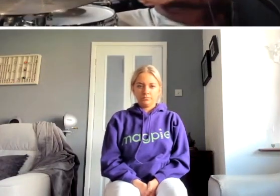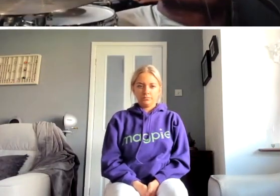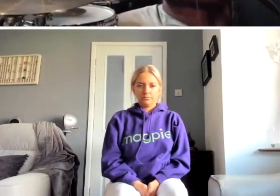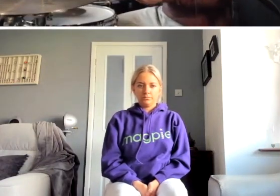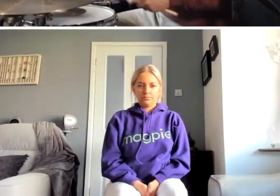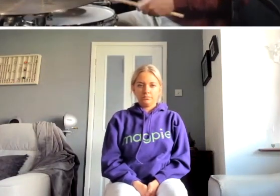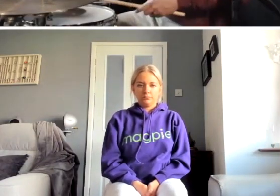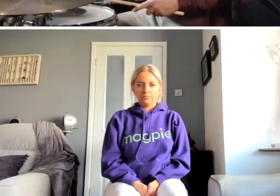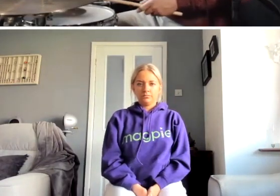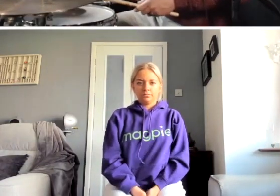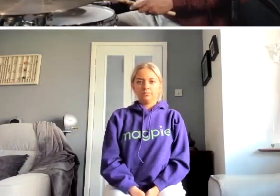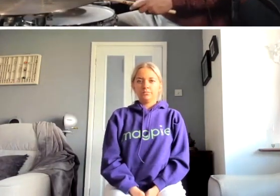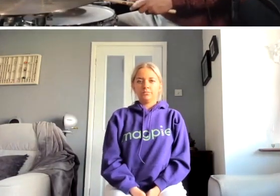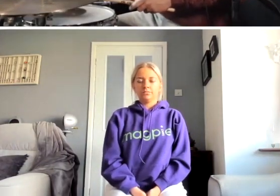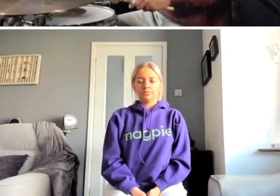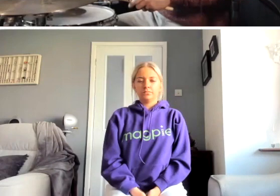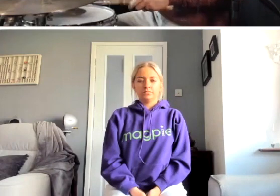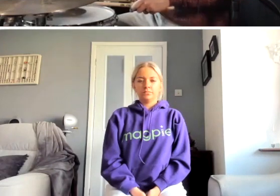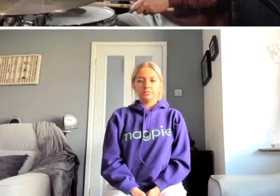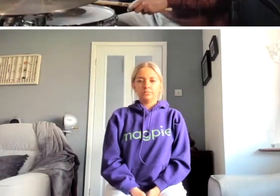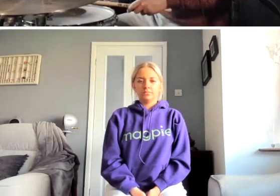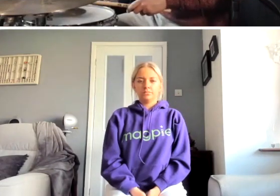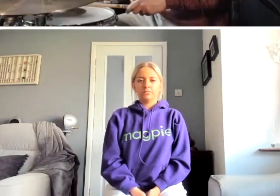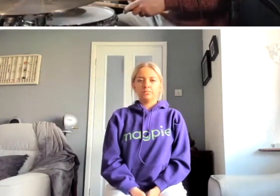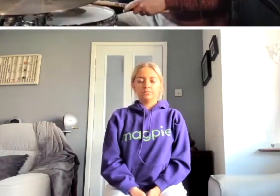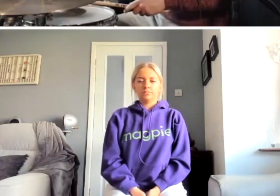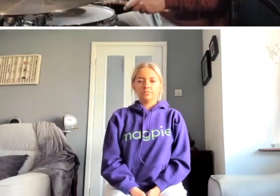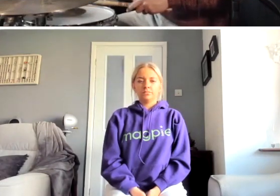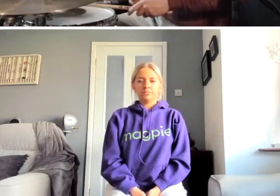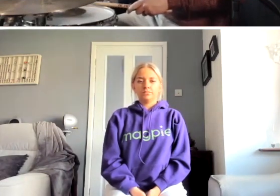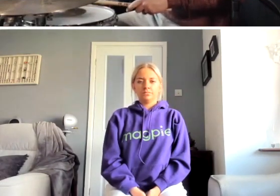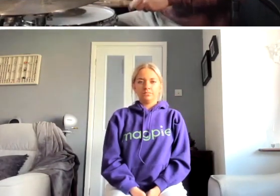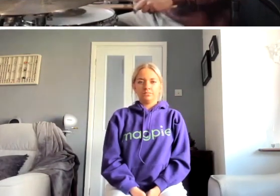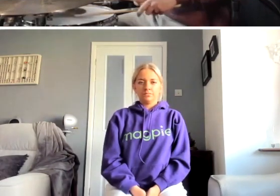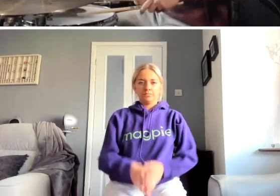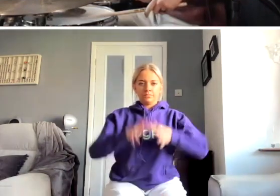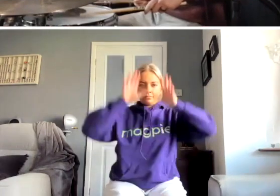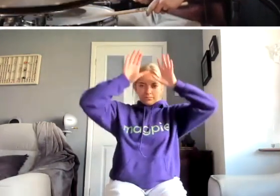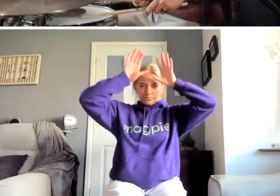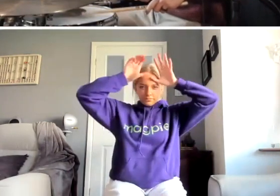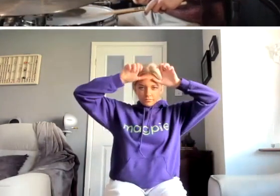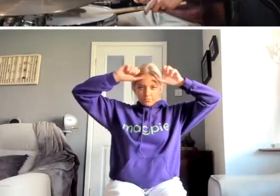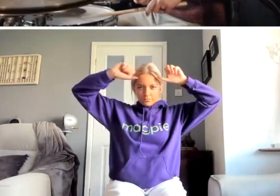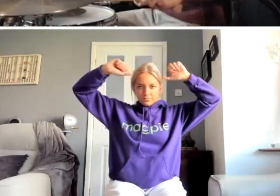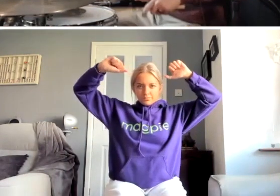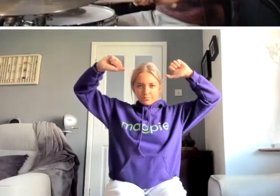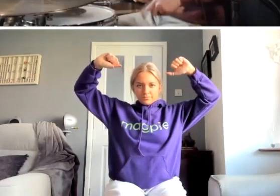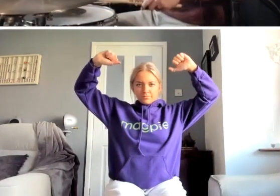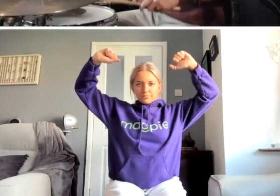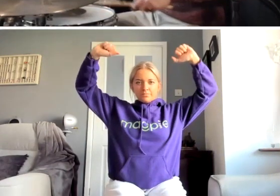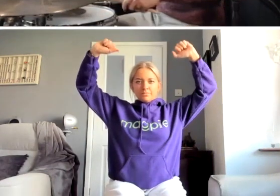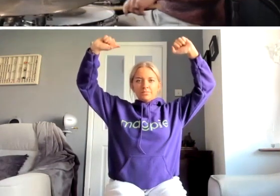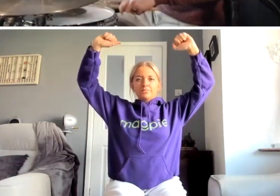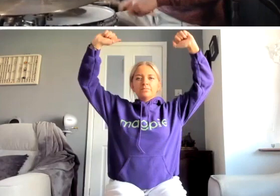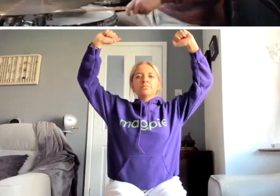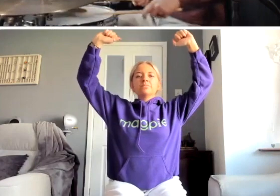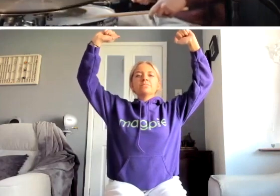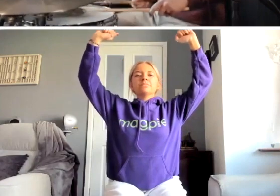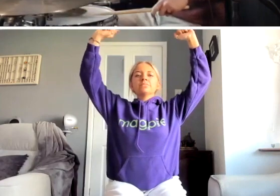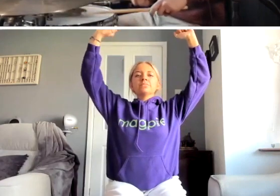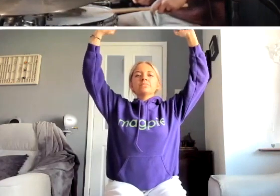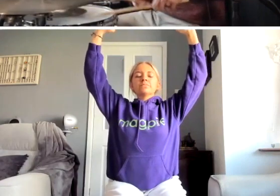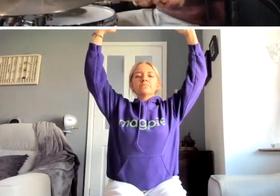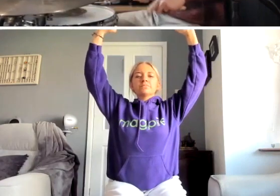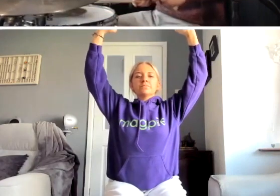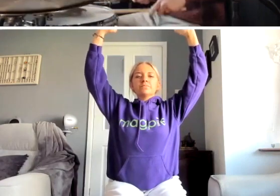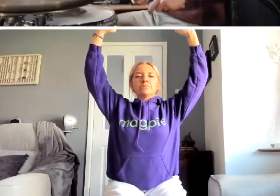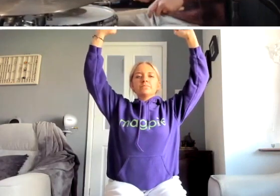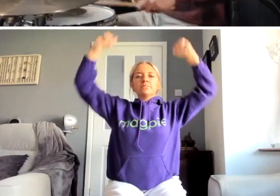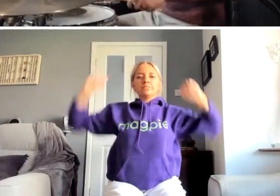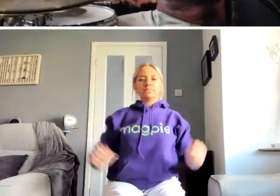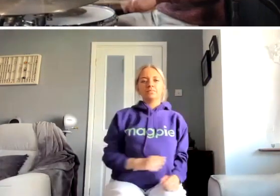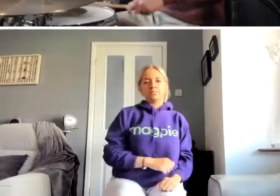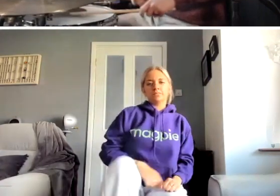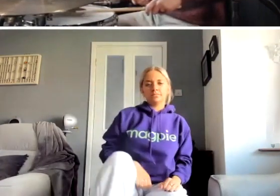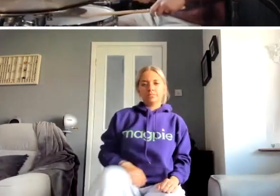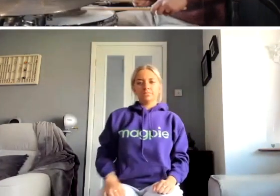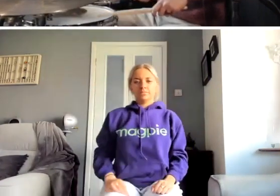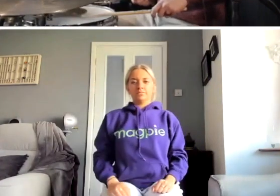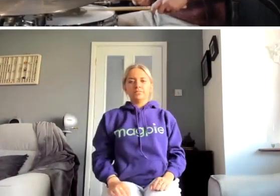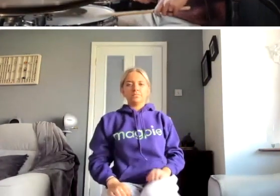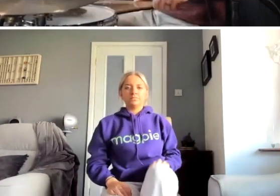ready guys so uh one two three